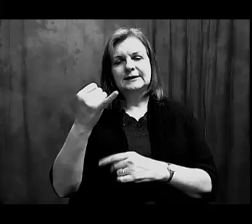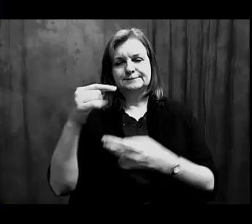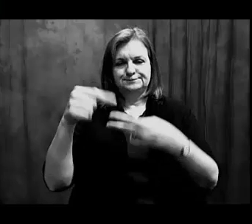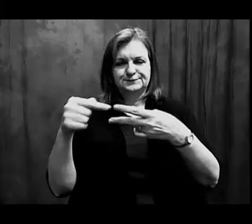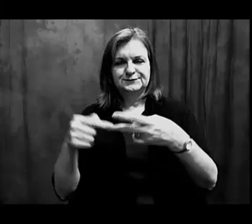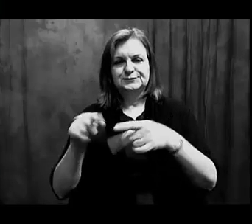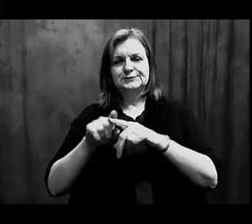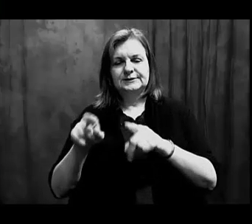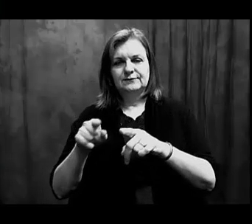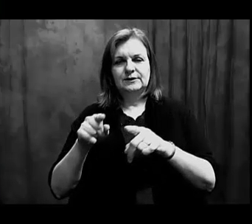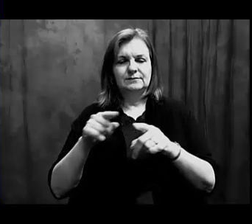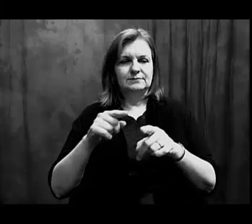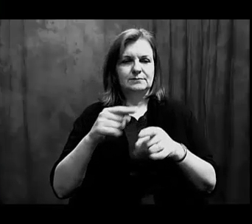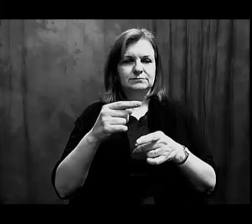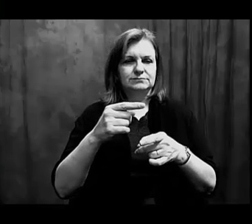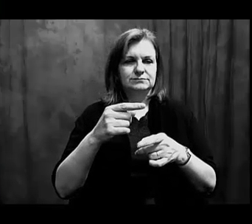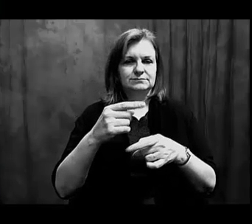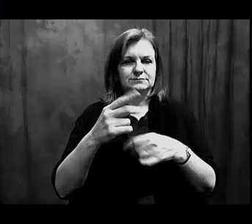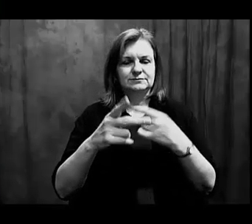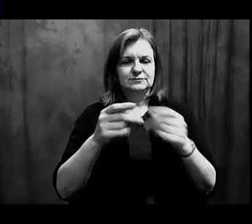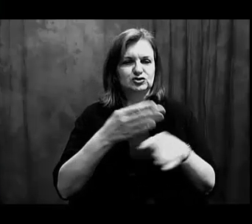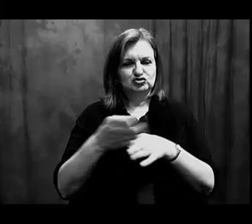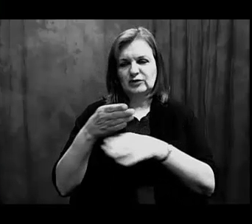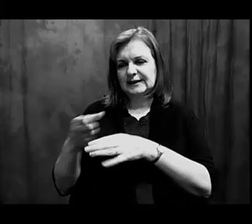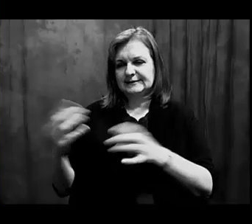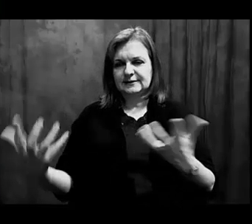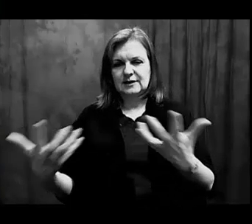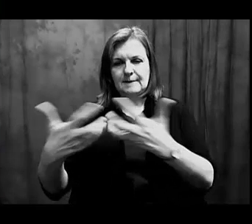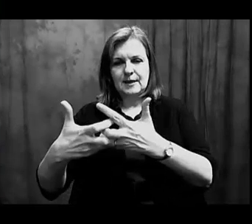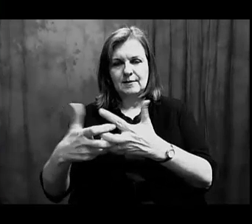strains coming together to reproduce sexually